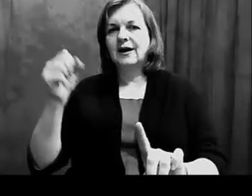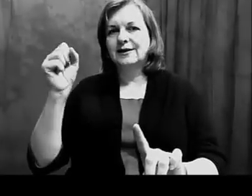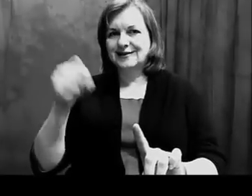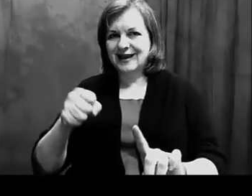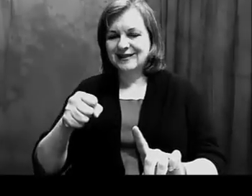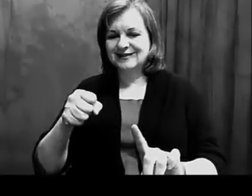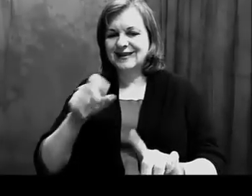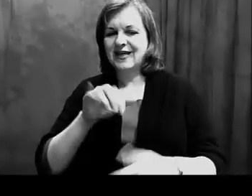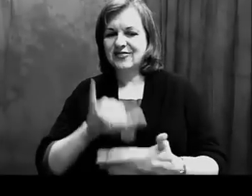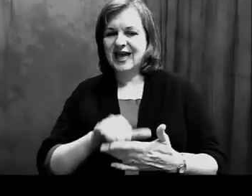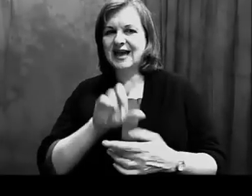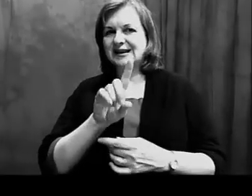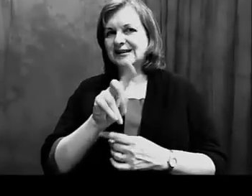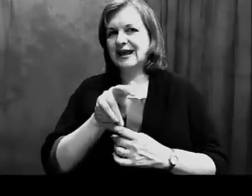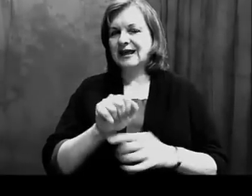and before you get all upset